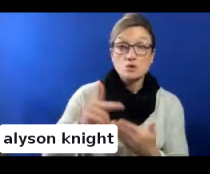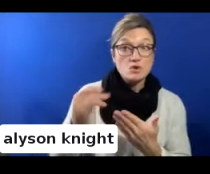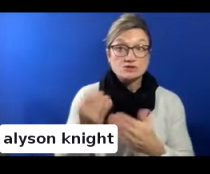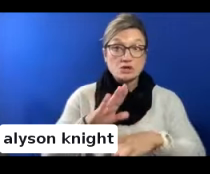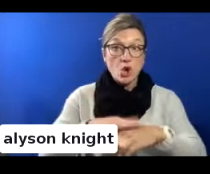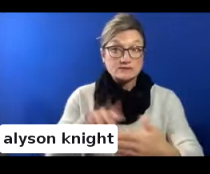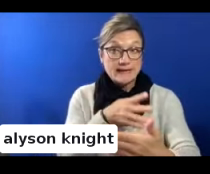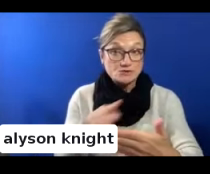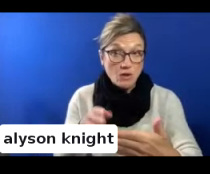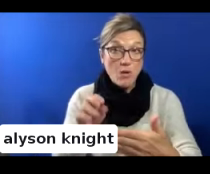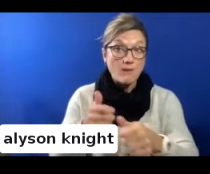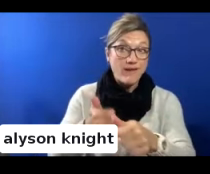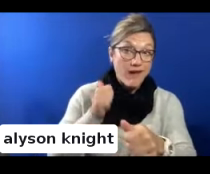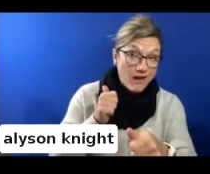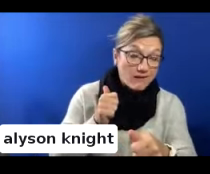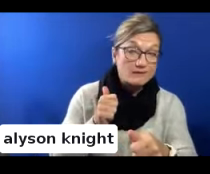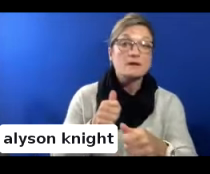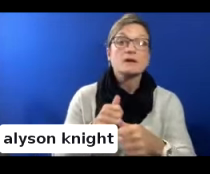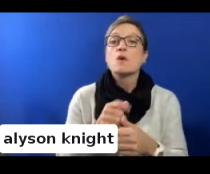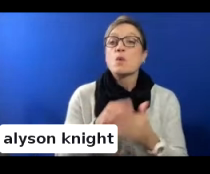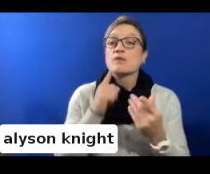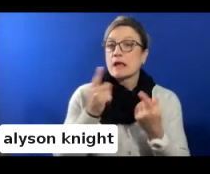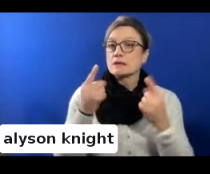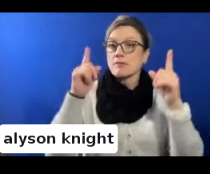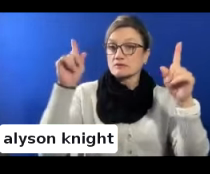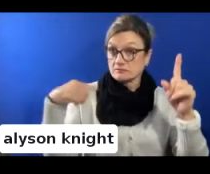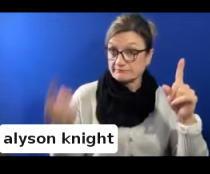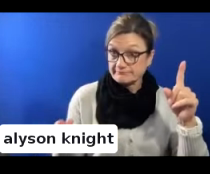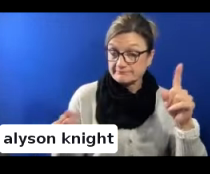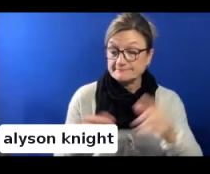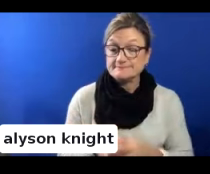What are the significant accomplishments relative to the proposed activities?